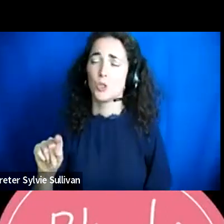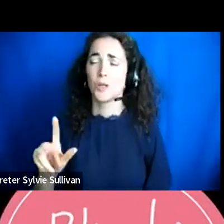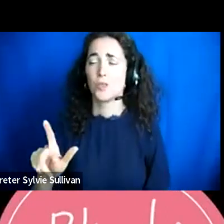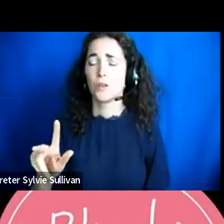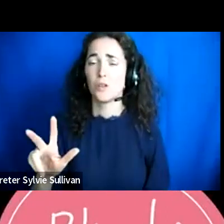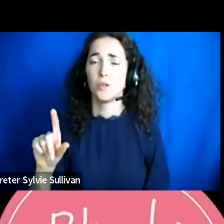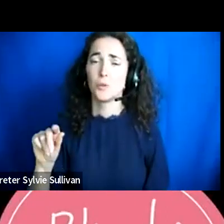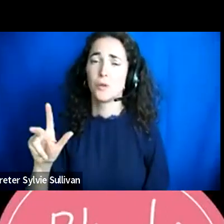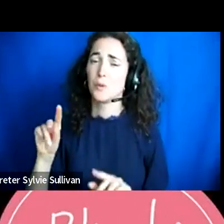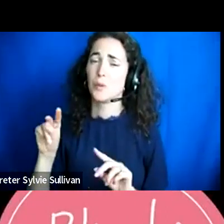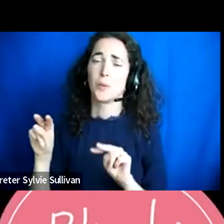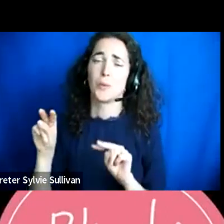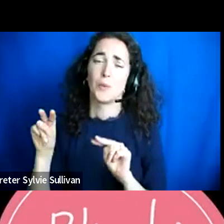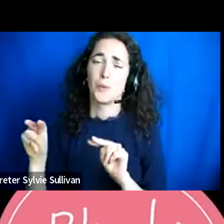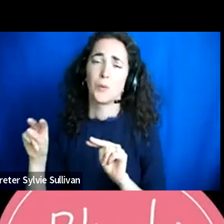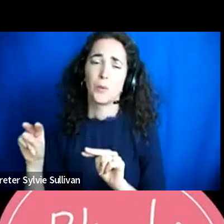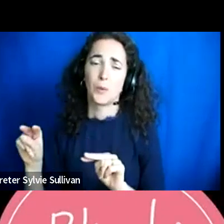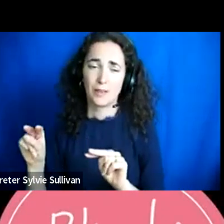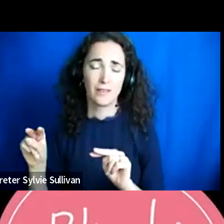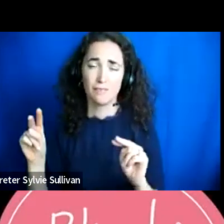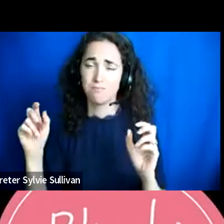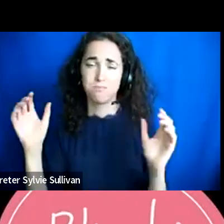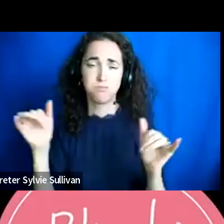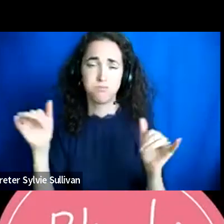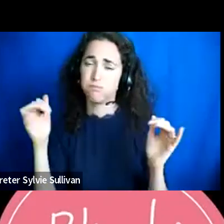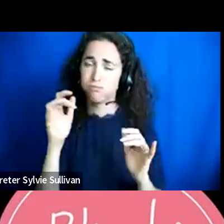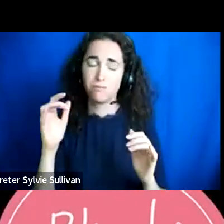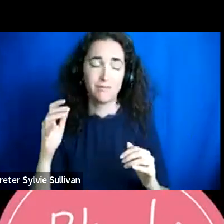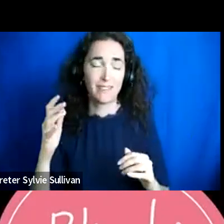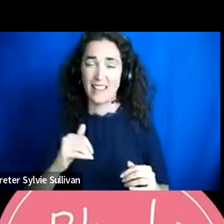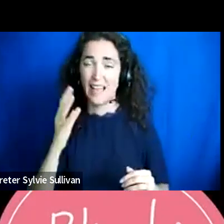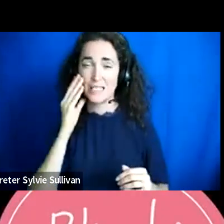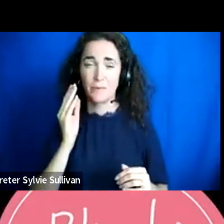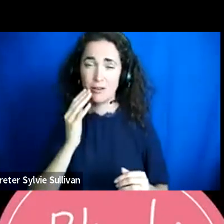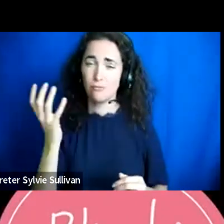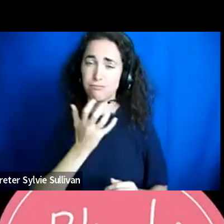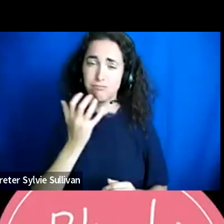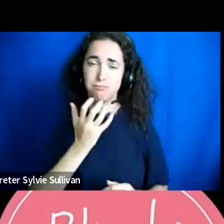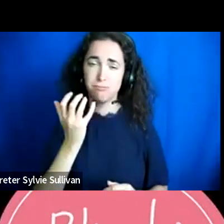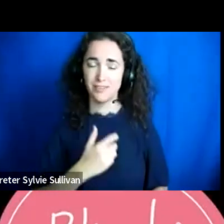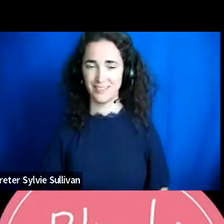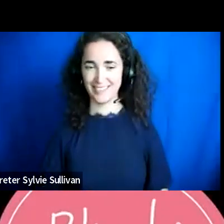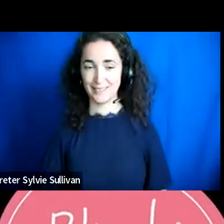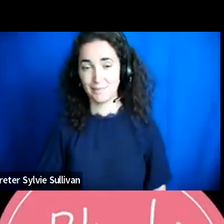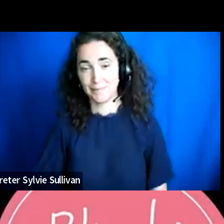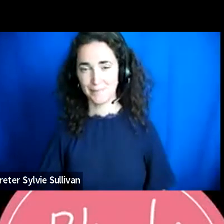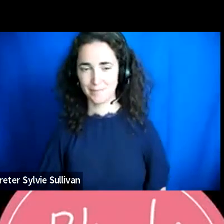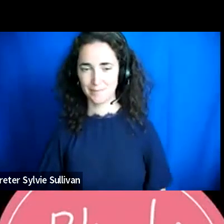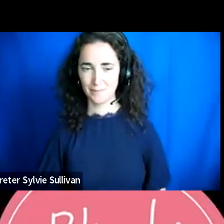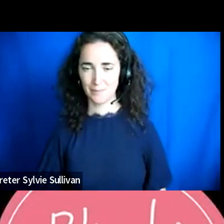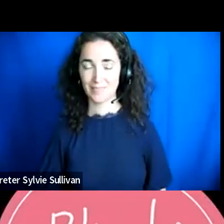It was absolutely phenomenal experience